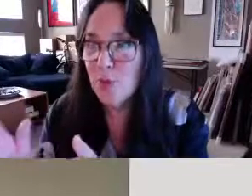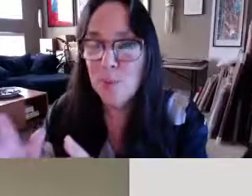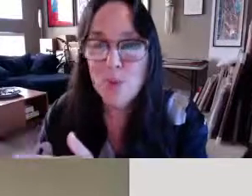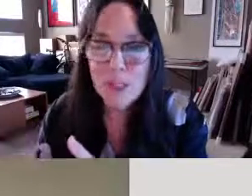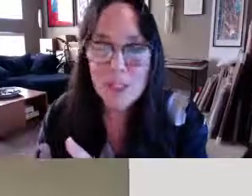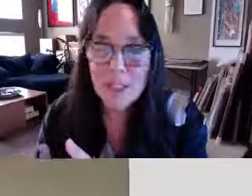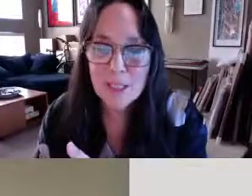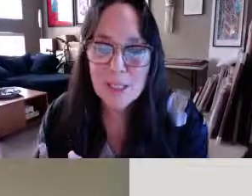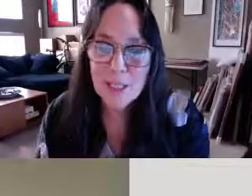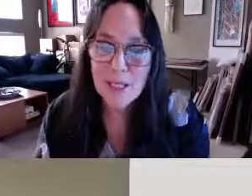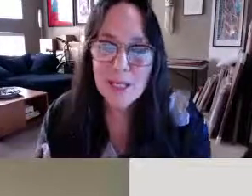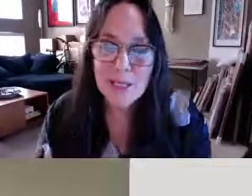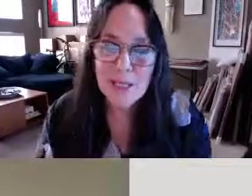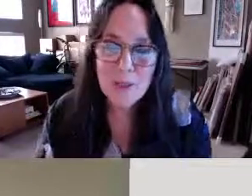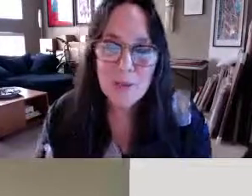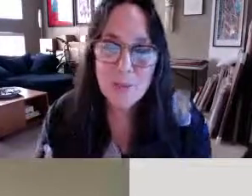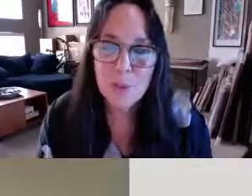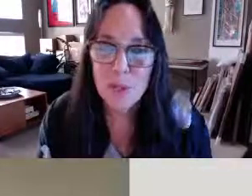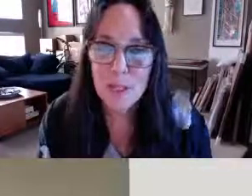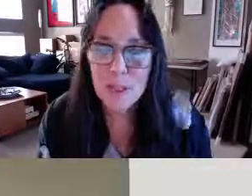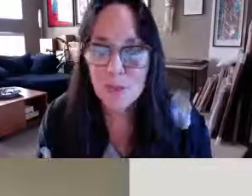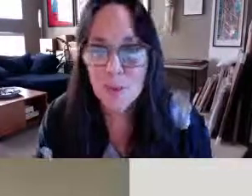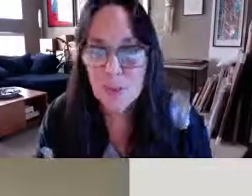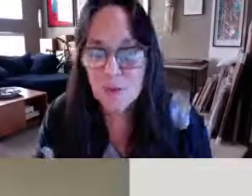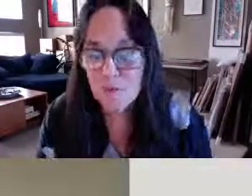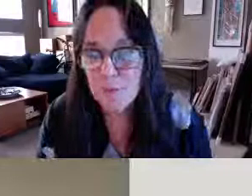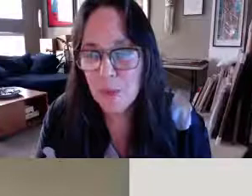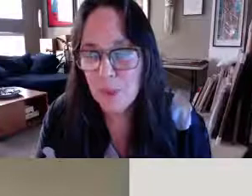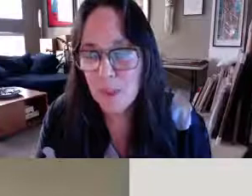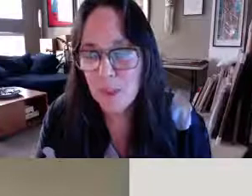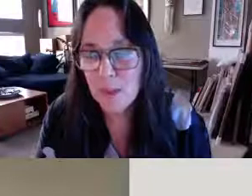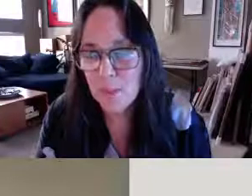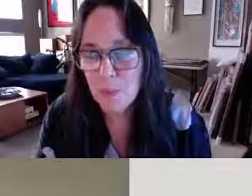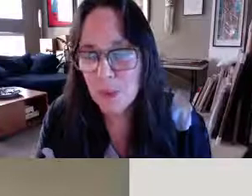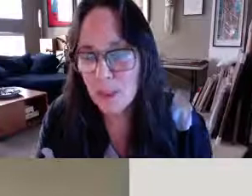communities and you know it's been quite disruptive in many ways i suppose that's